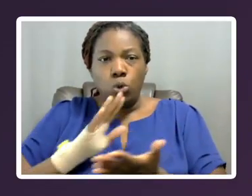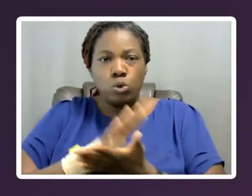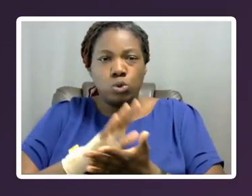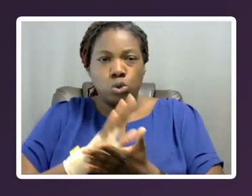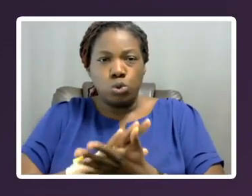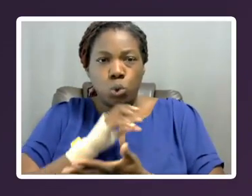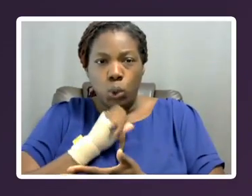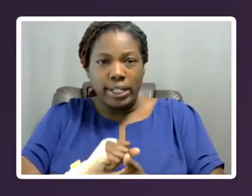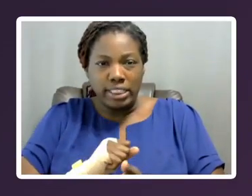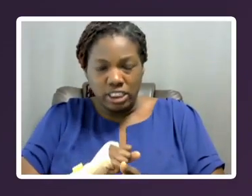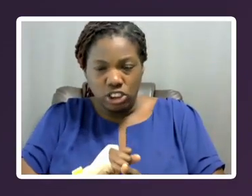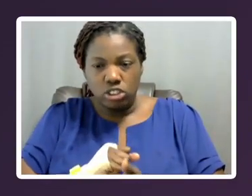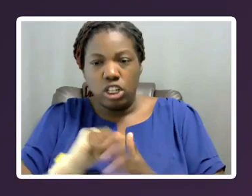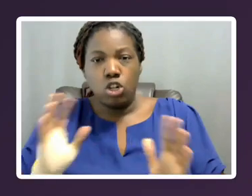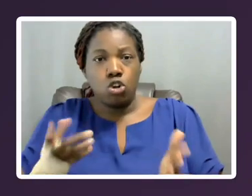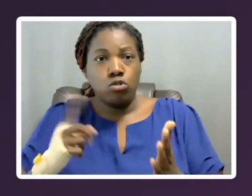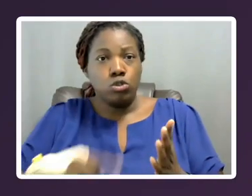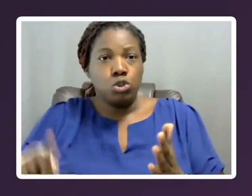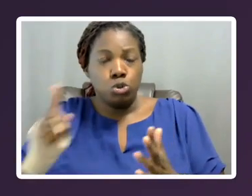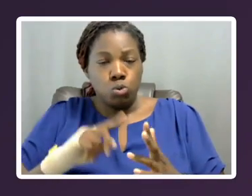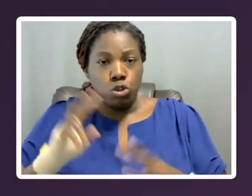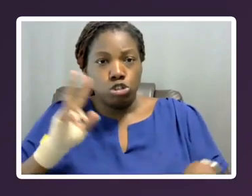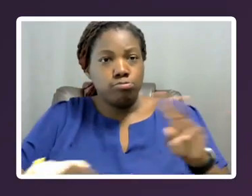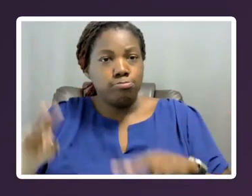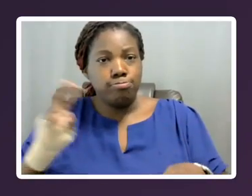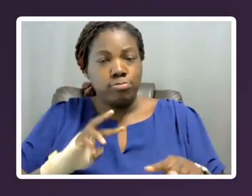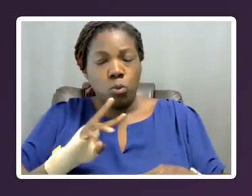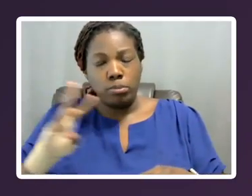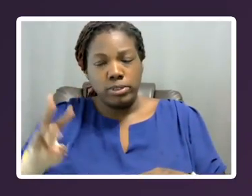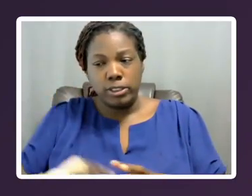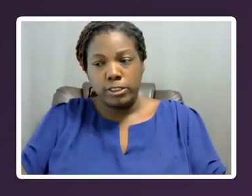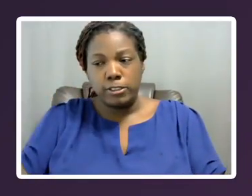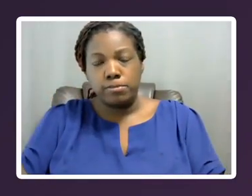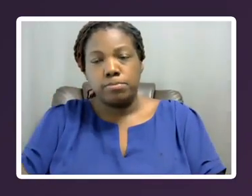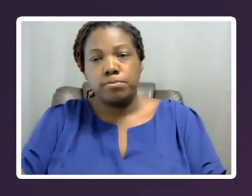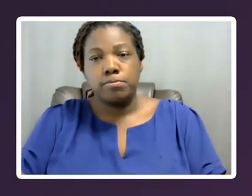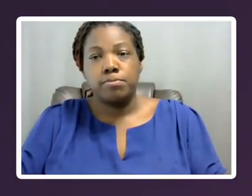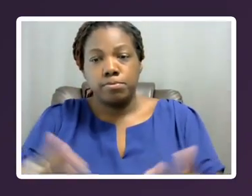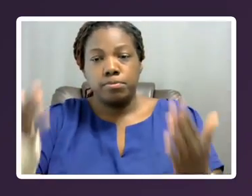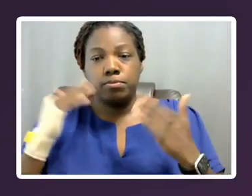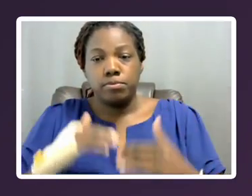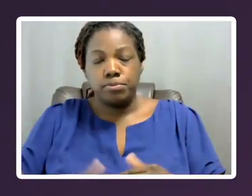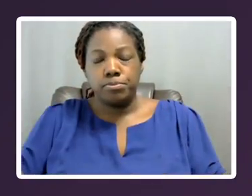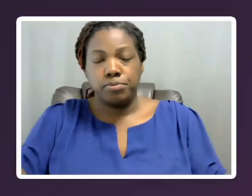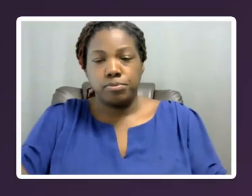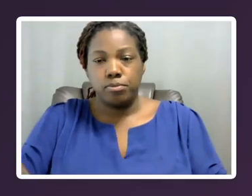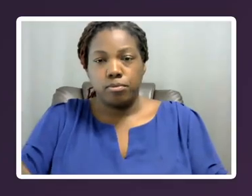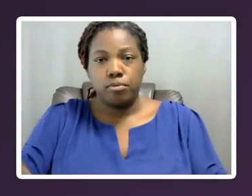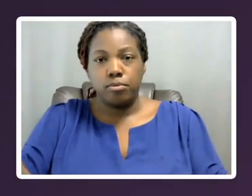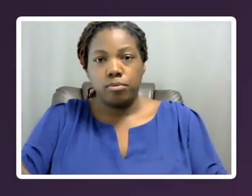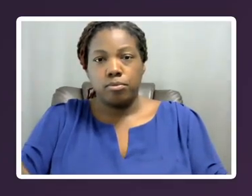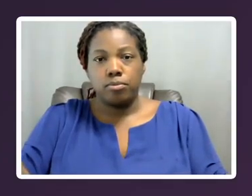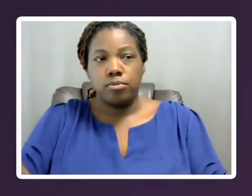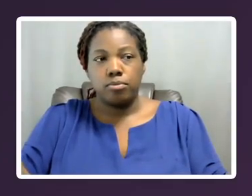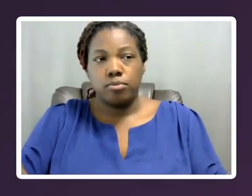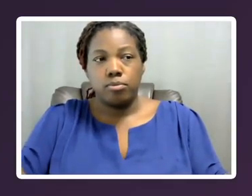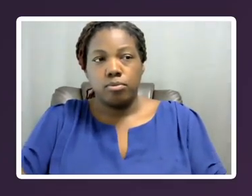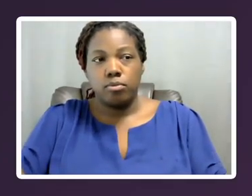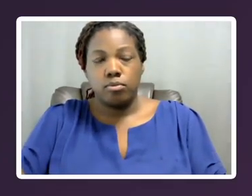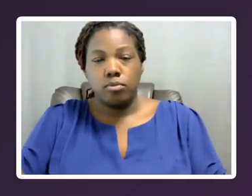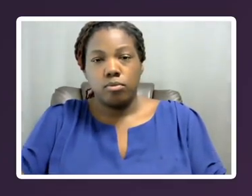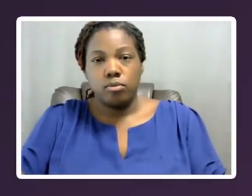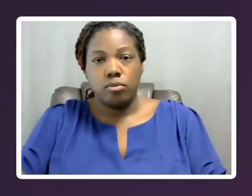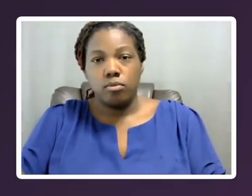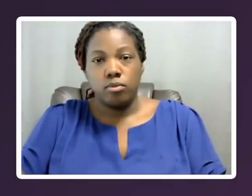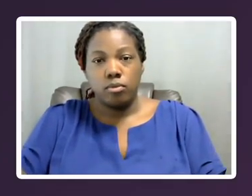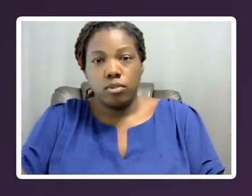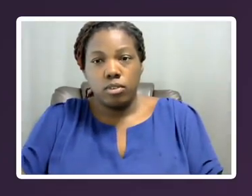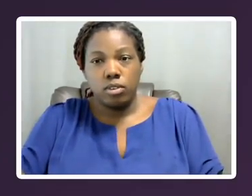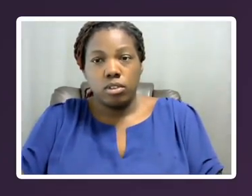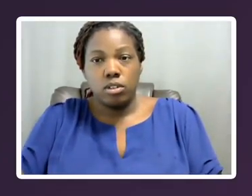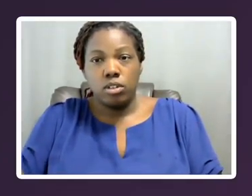out those websites. Next slide, please. So of course, thank you so much for joining us